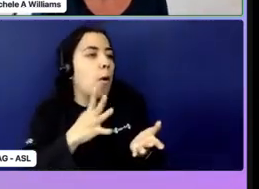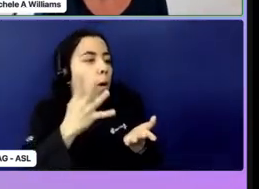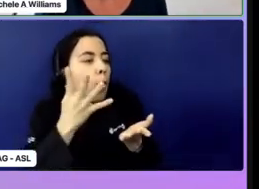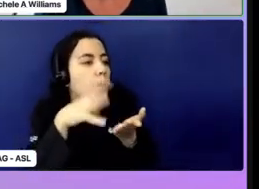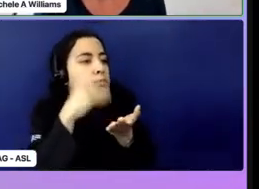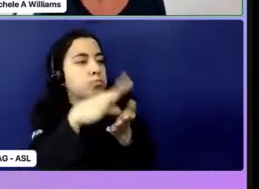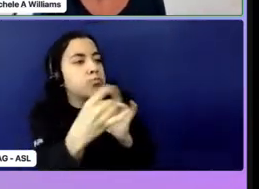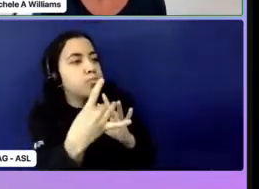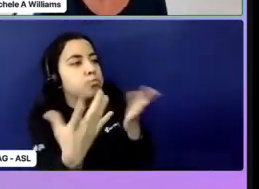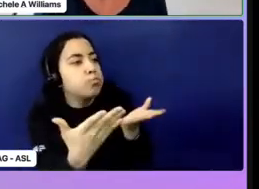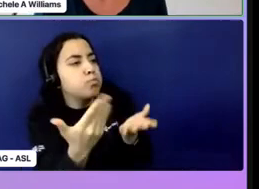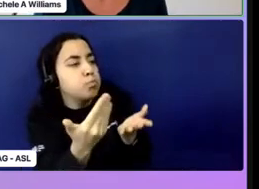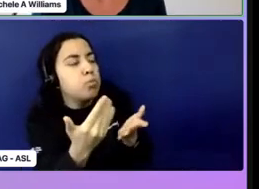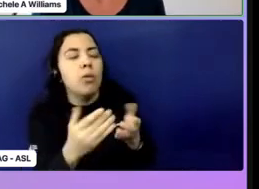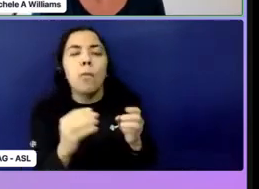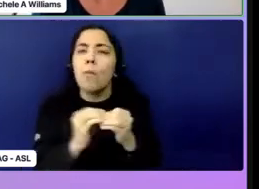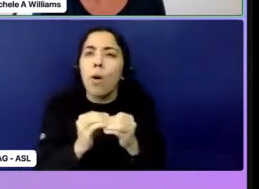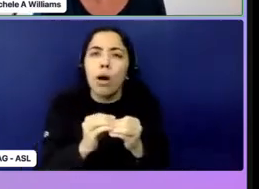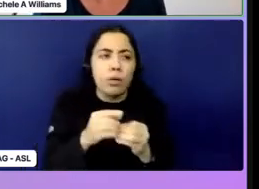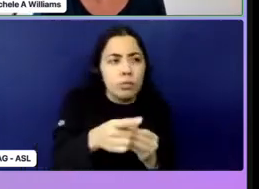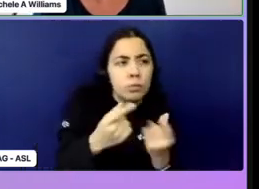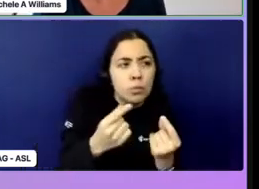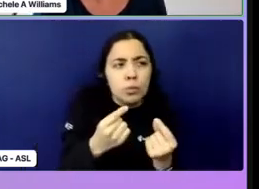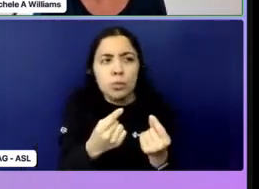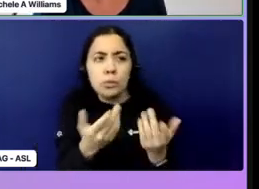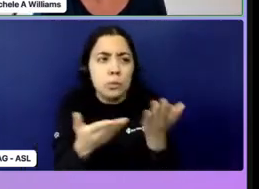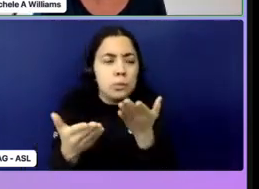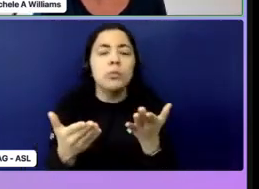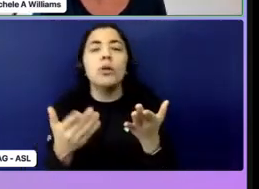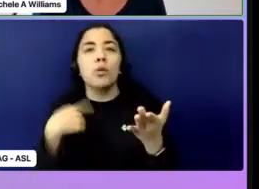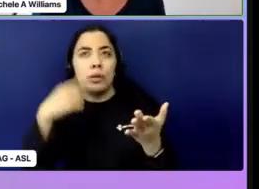putting a finished product in front of them and getting those final evaluations. So